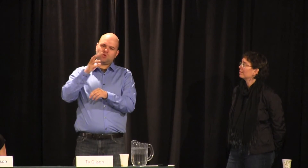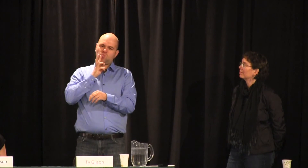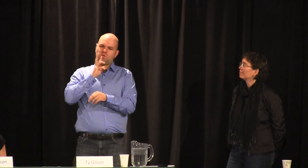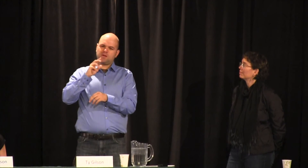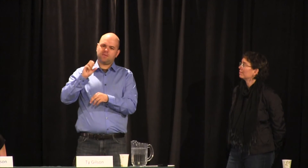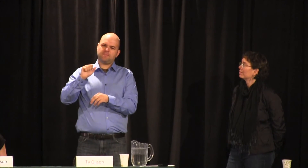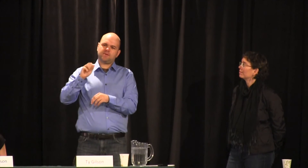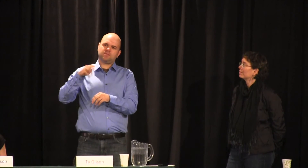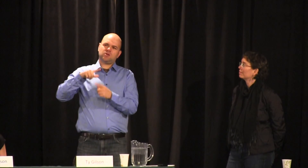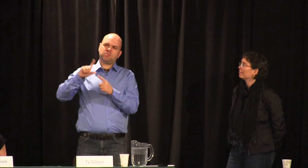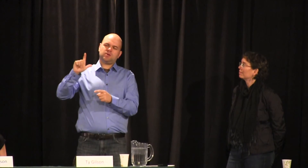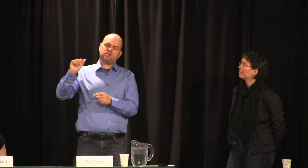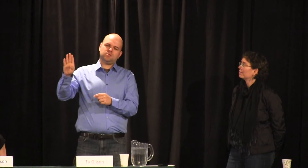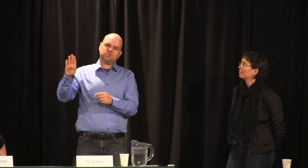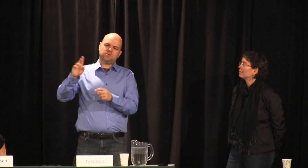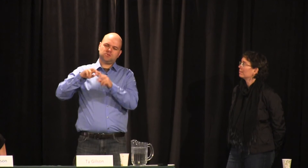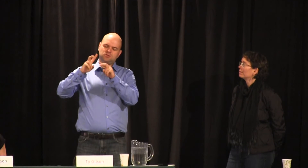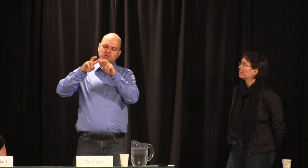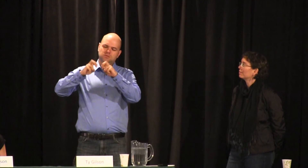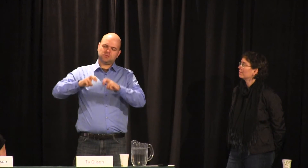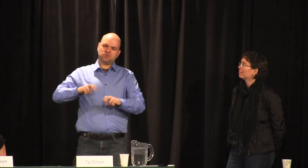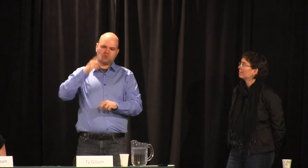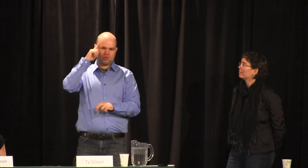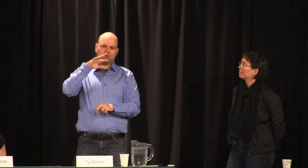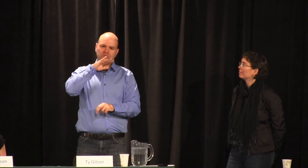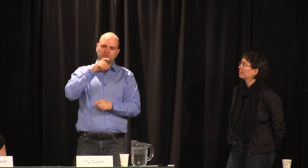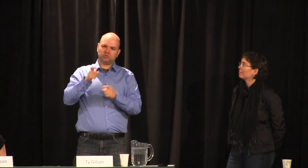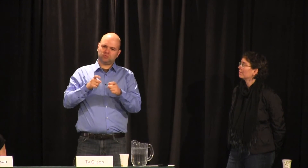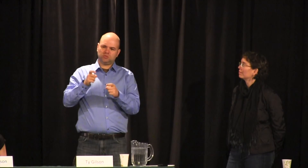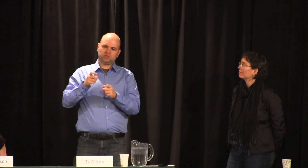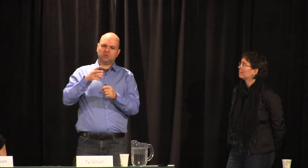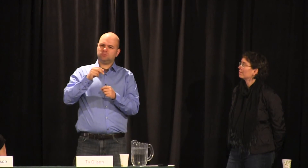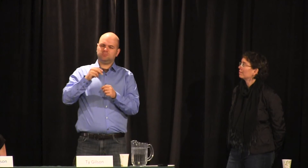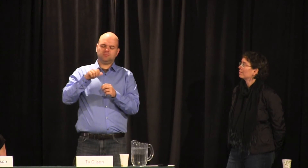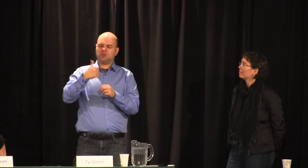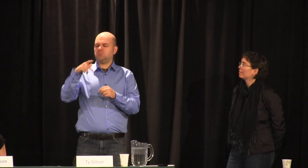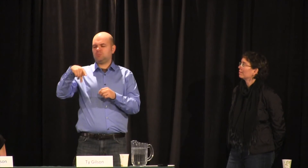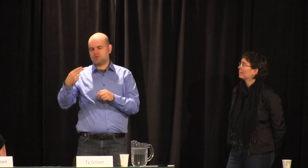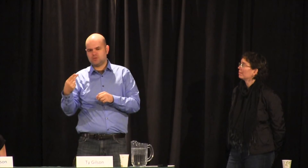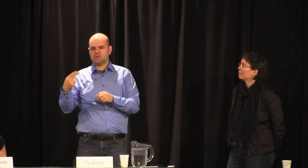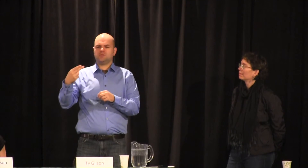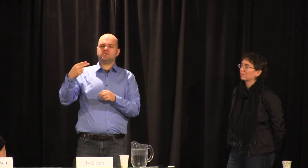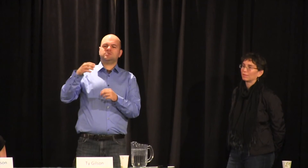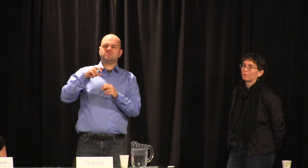And then people would send those off, and it's checking at the lab for water purification, it's part of pollution control a